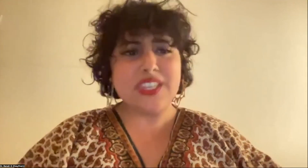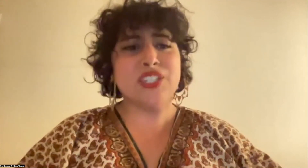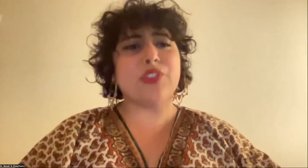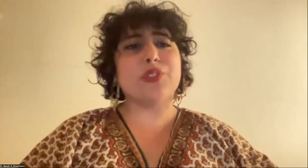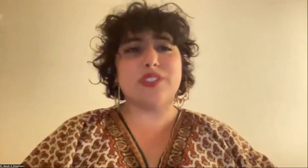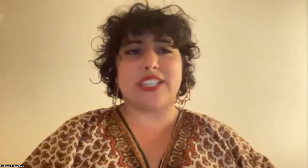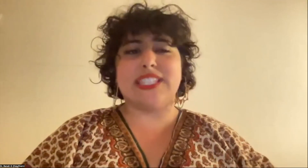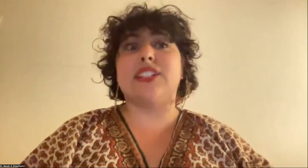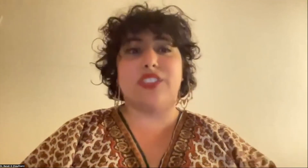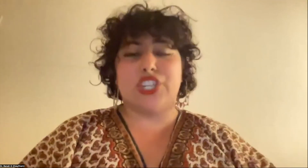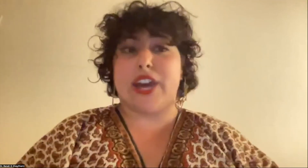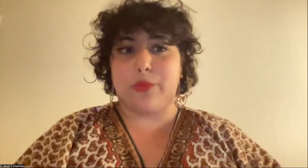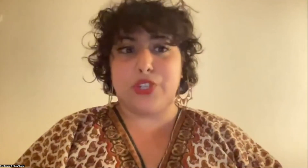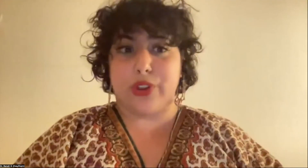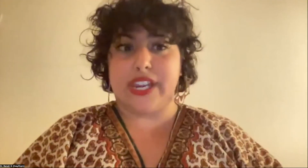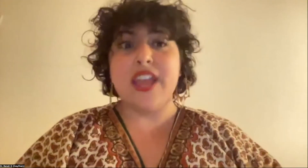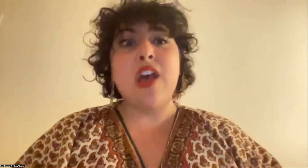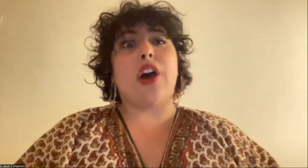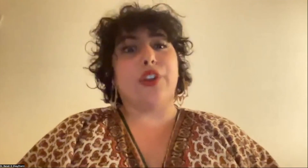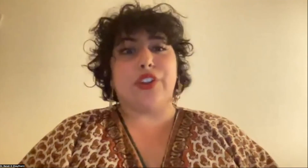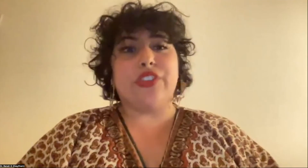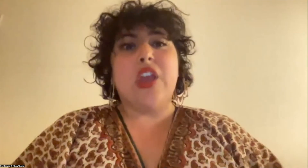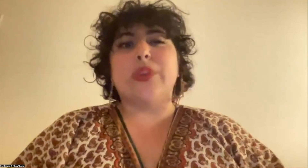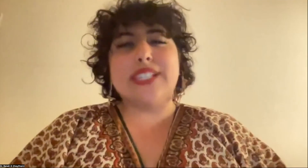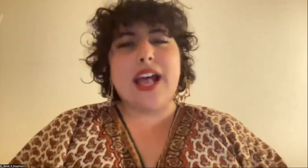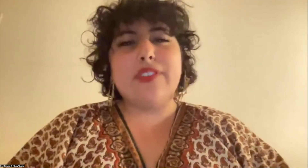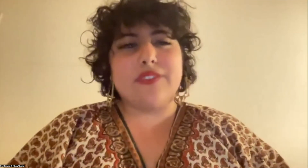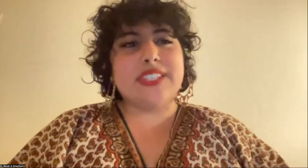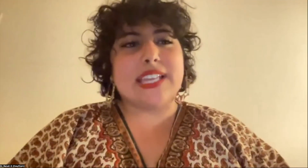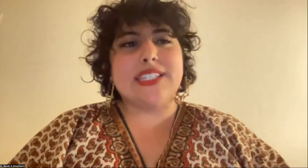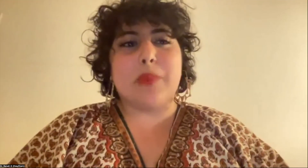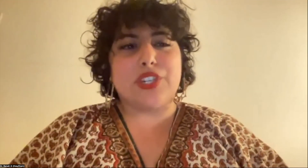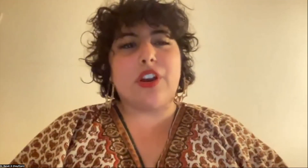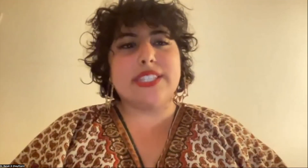To those of us still in the shadow majority on earth, we still have enough sense to measure our